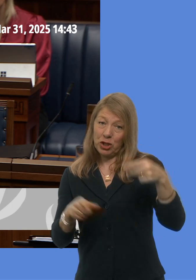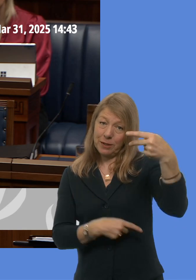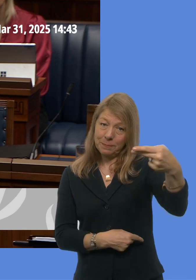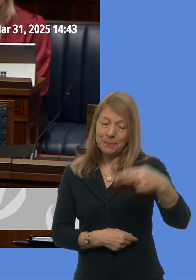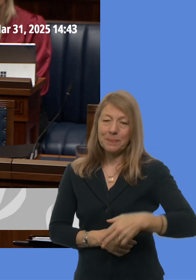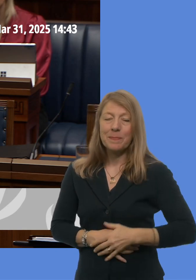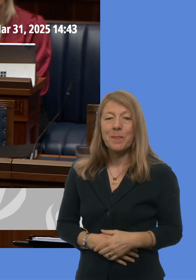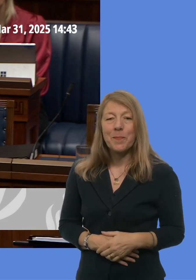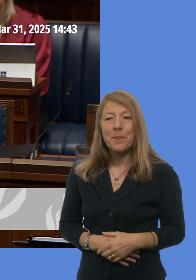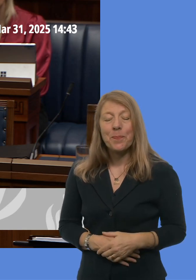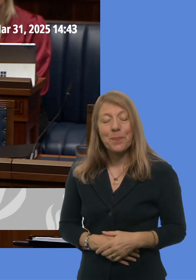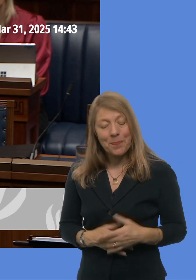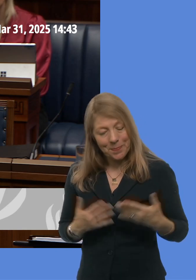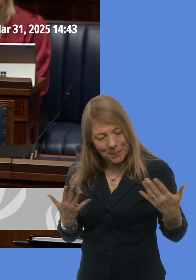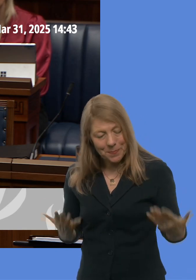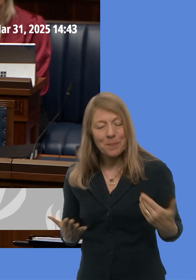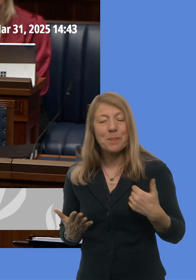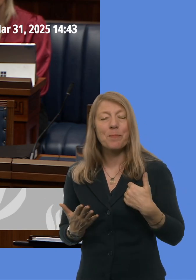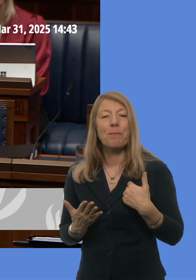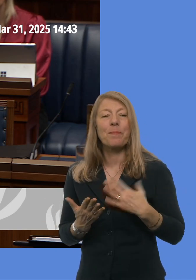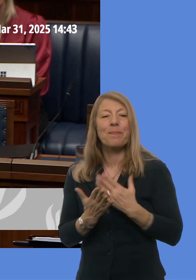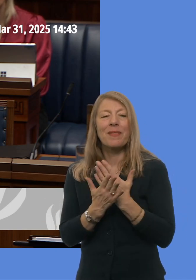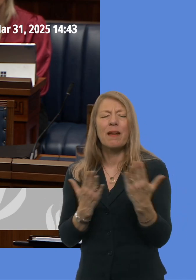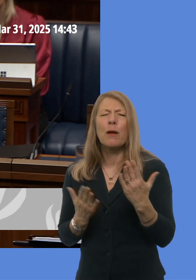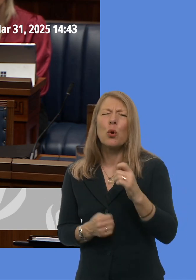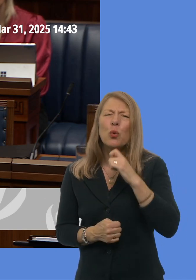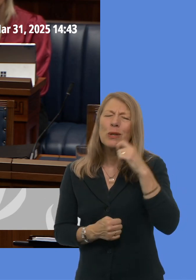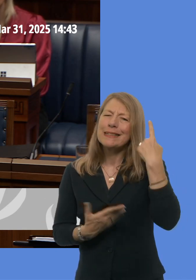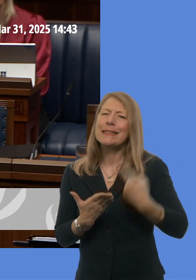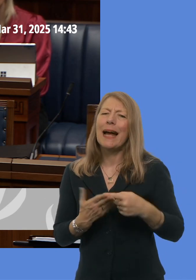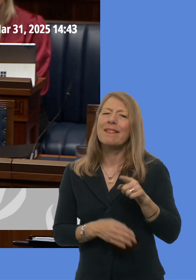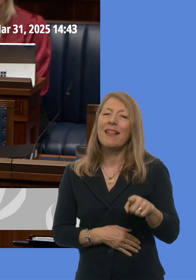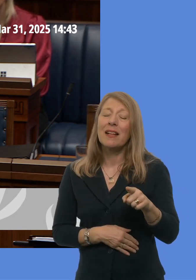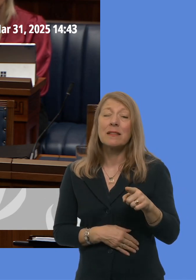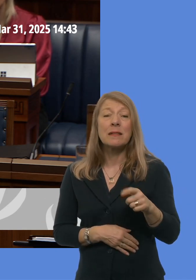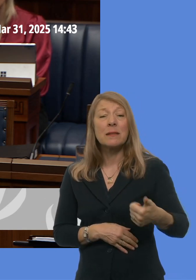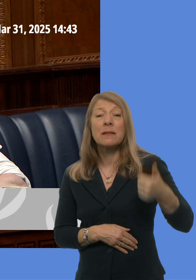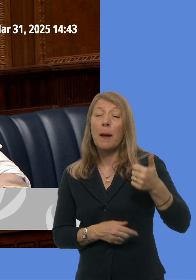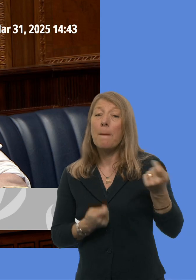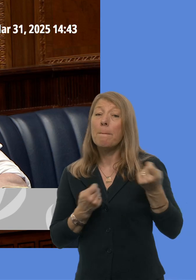Has it been the Minister who has made that decision and imposed it on TransLink? Has it been TransLink that has made this